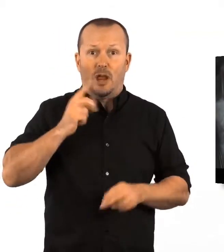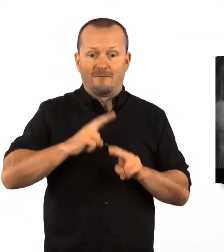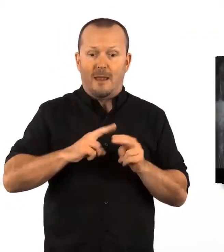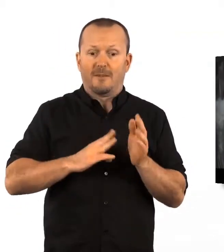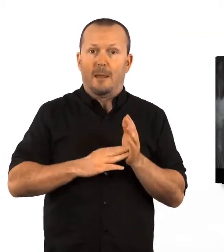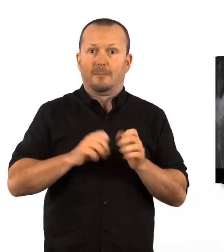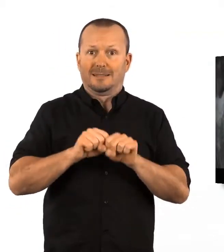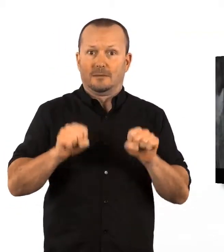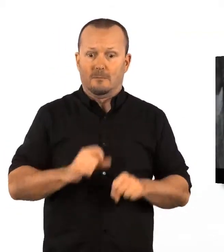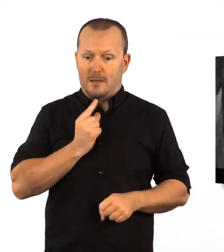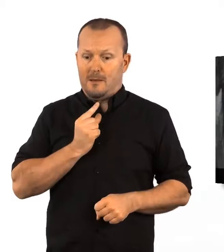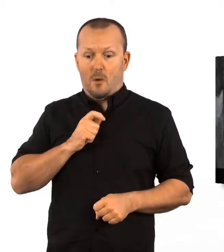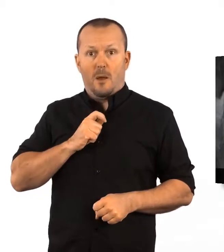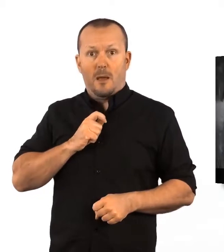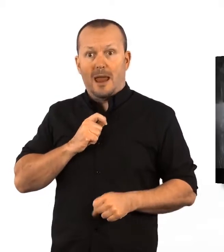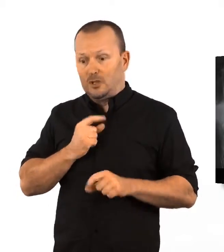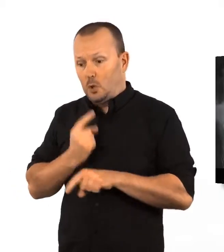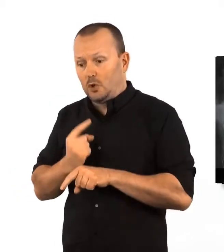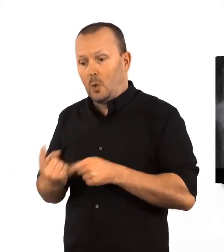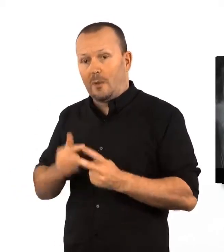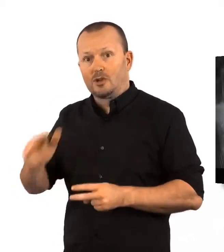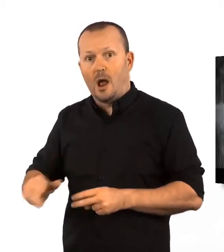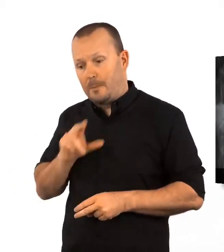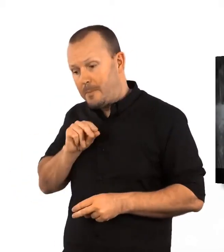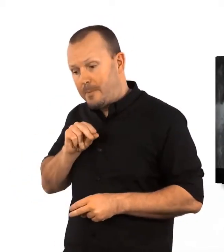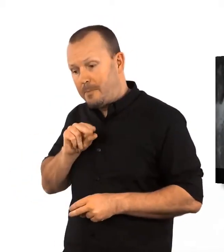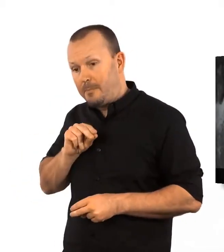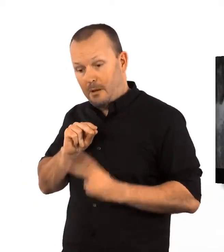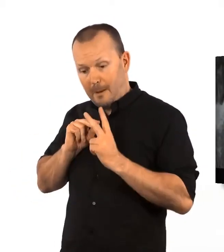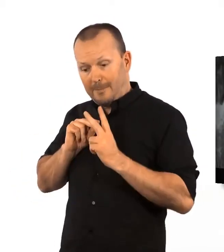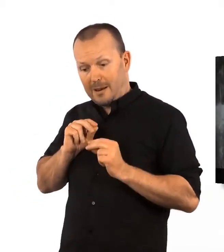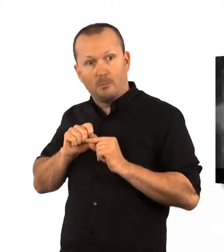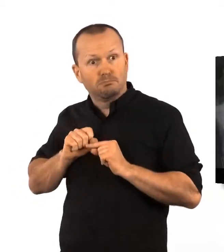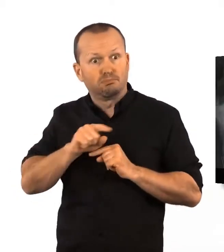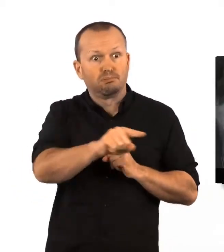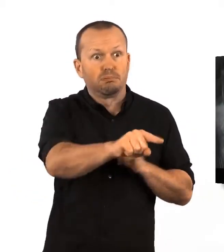a conversation with another child, he’s hearing that. Yeah. it’s actually about